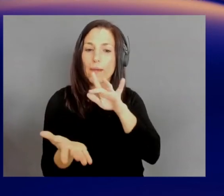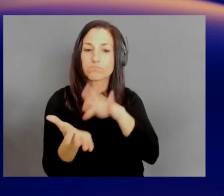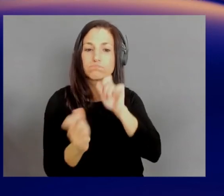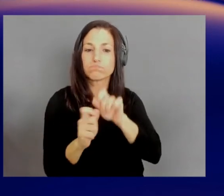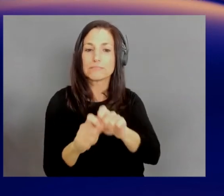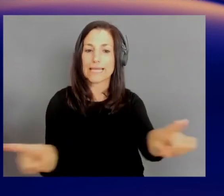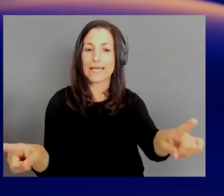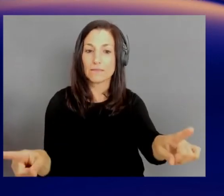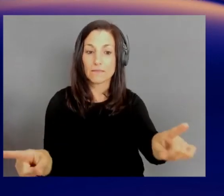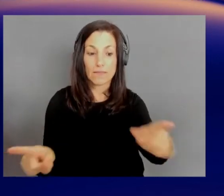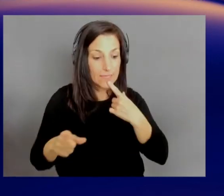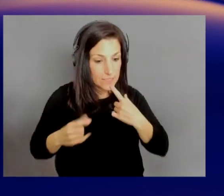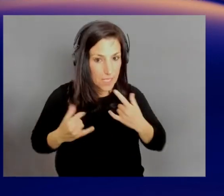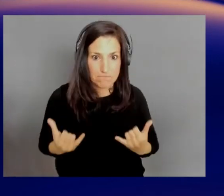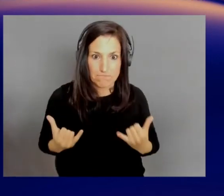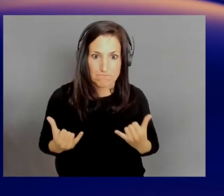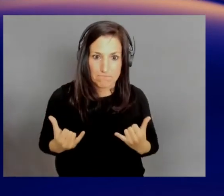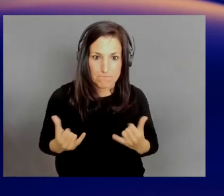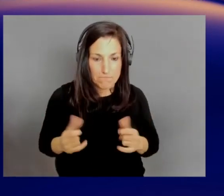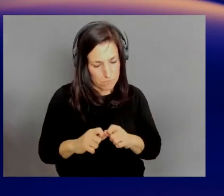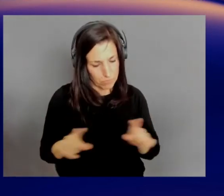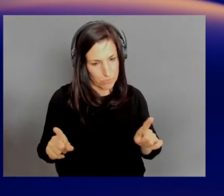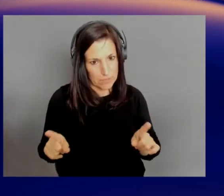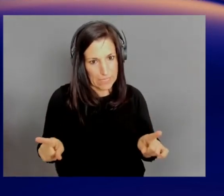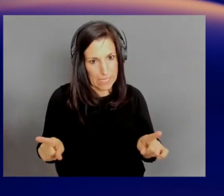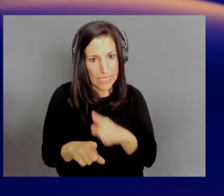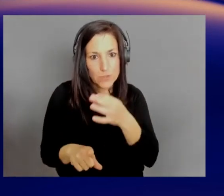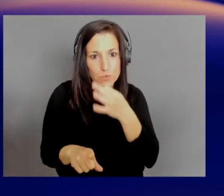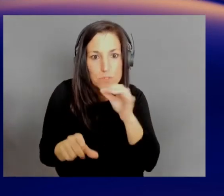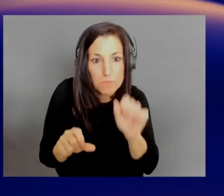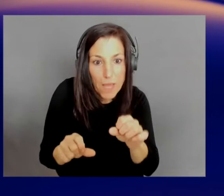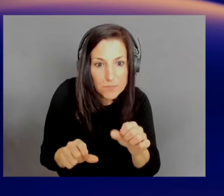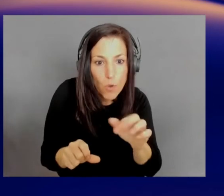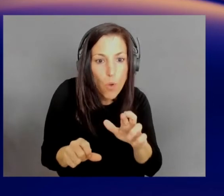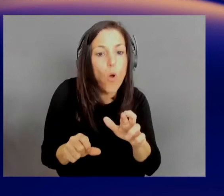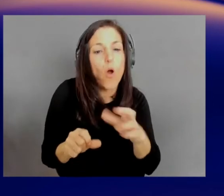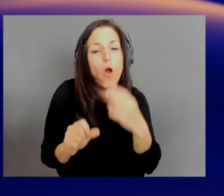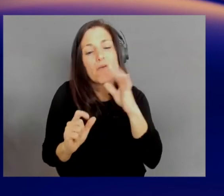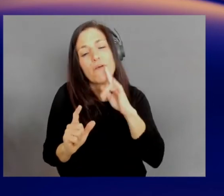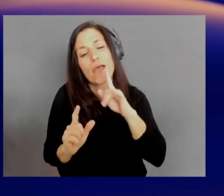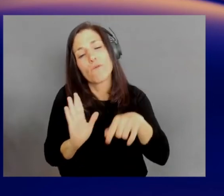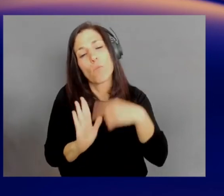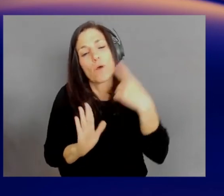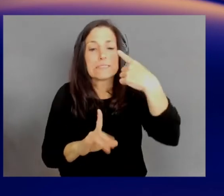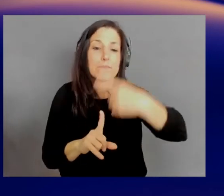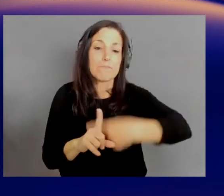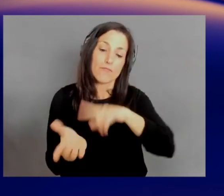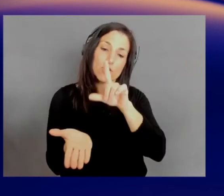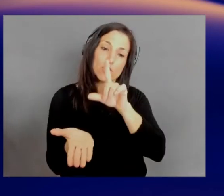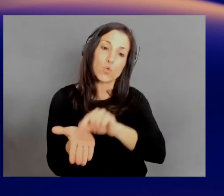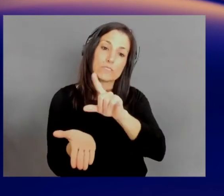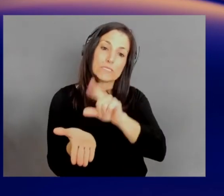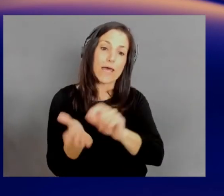if I want it just to go out as quickly as possible, or if I had monthly newsletters to go out, I could schedule that to go out monthly.